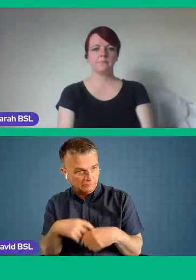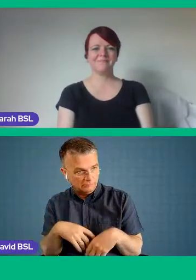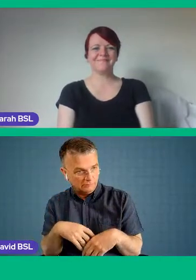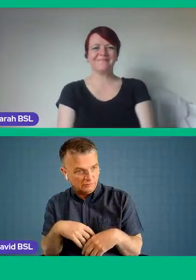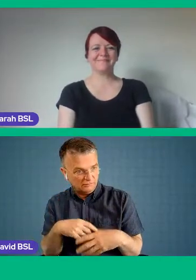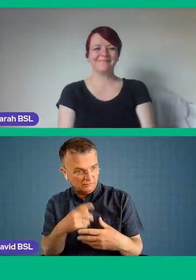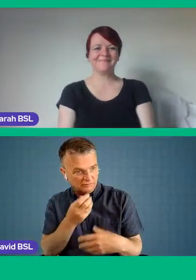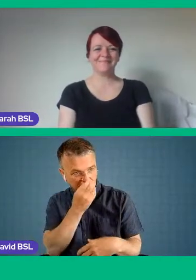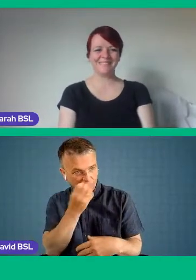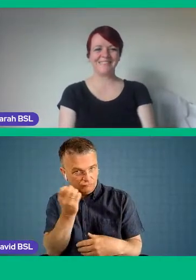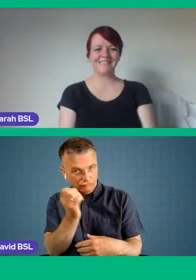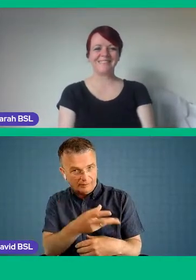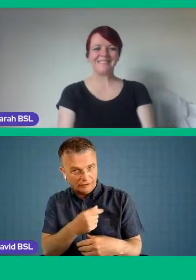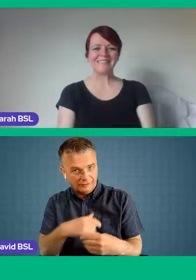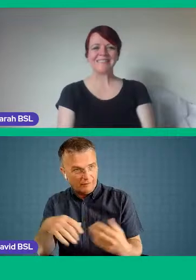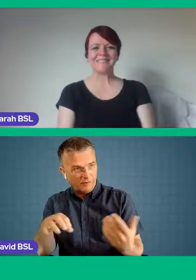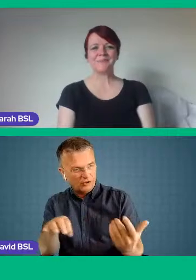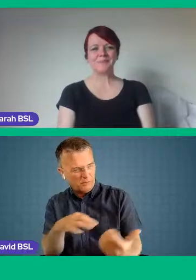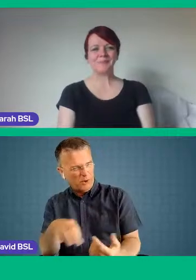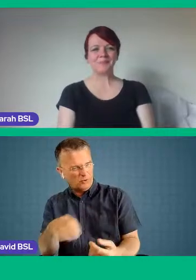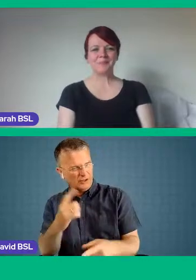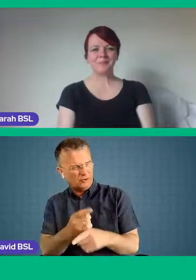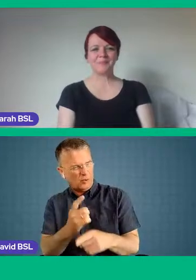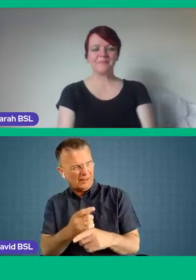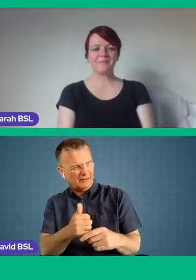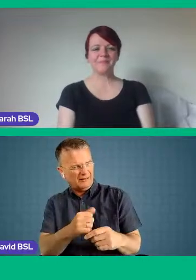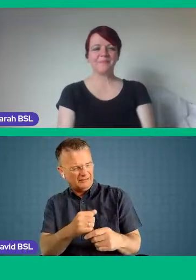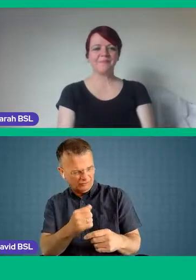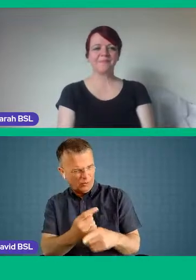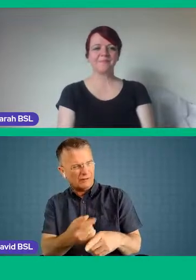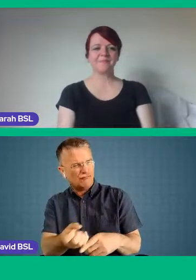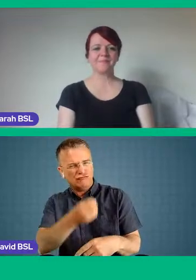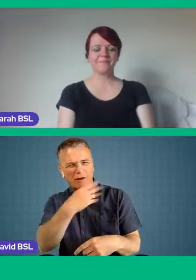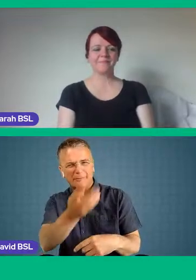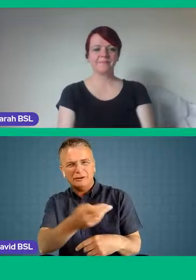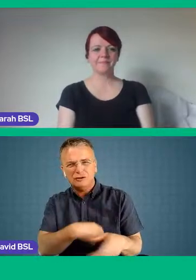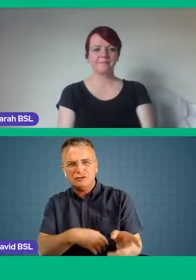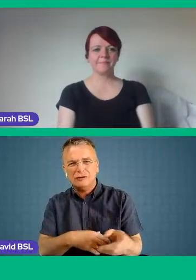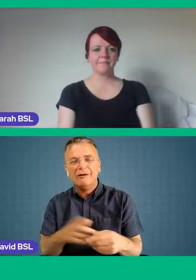(unknown term) from a composer talking out of his other end.